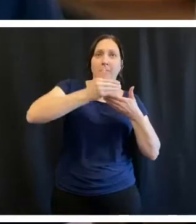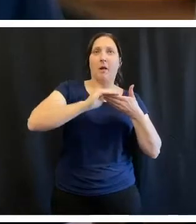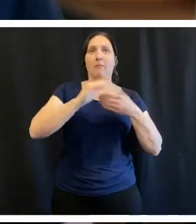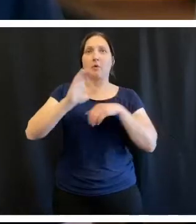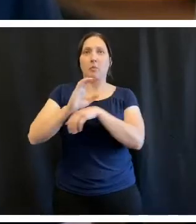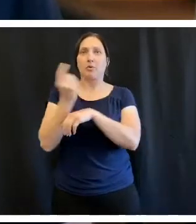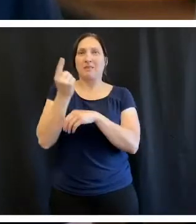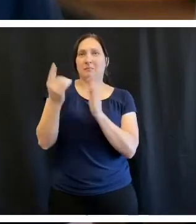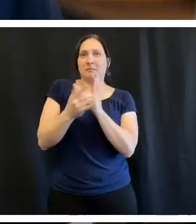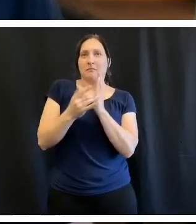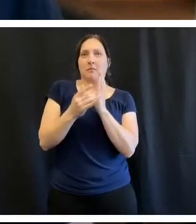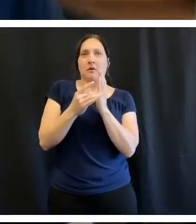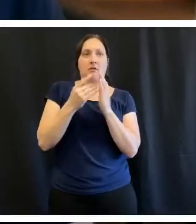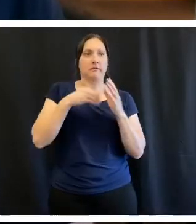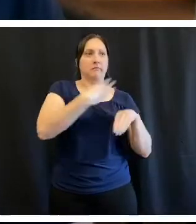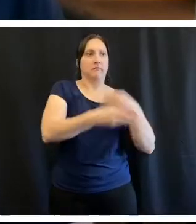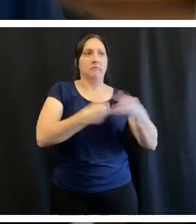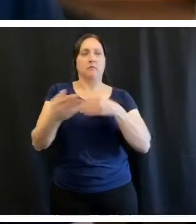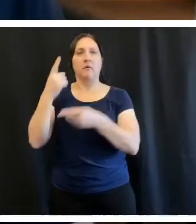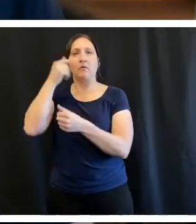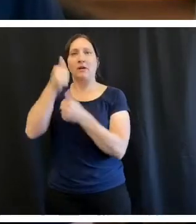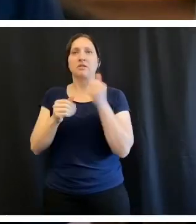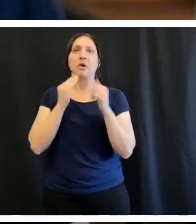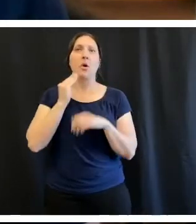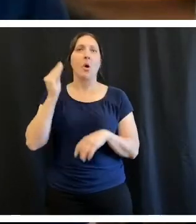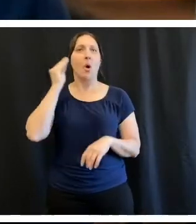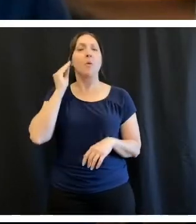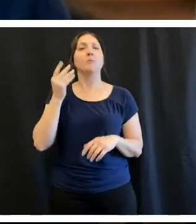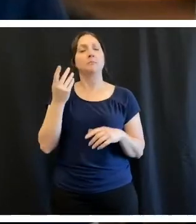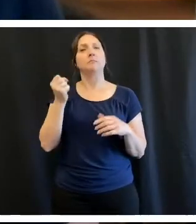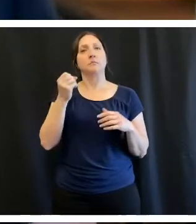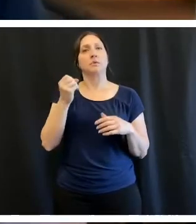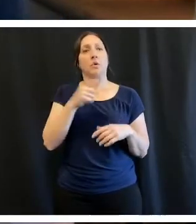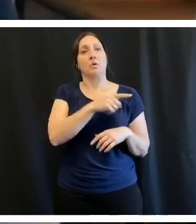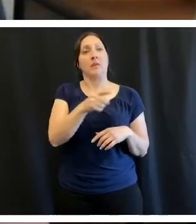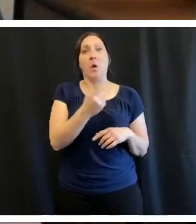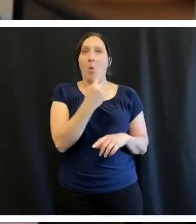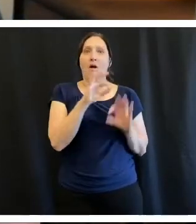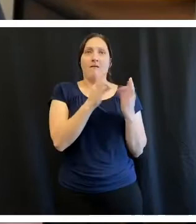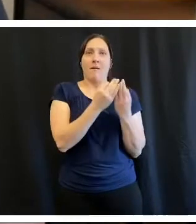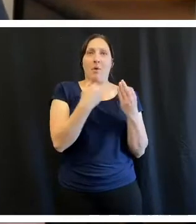but that was at least every family having something. [Kenneth] Yeah.